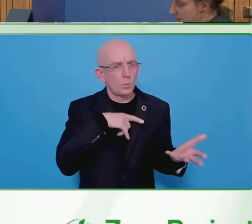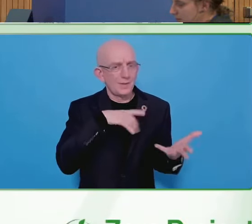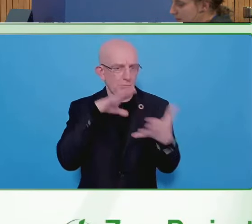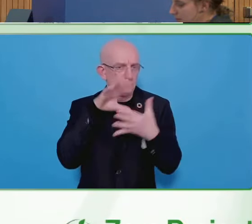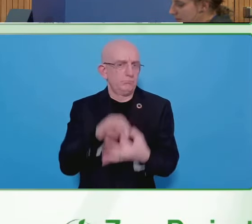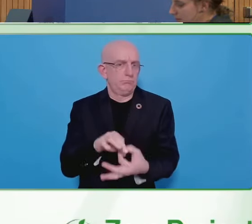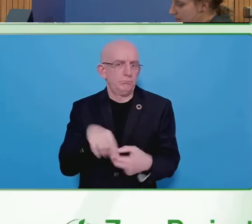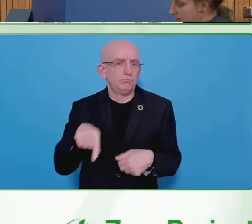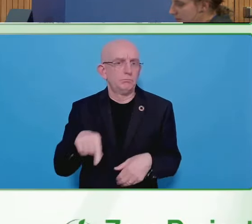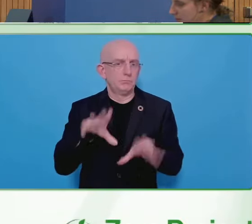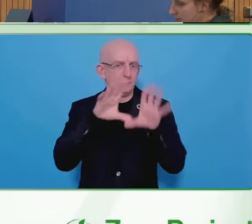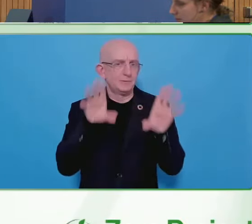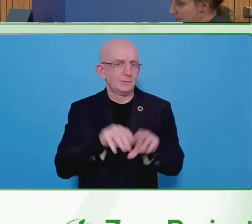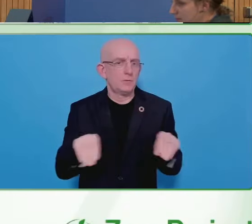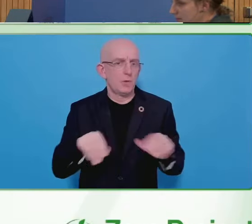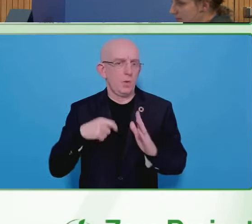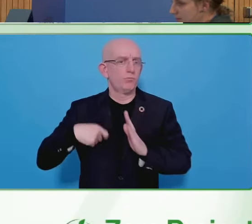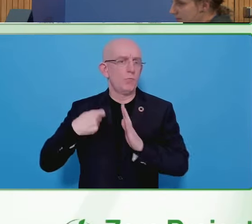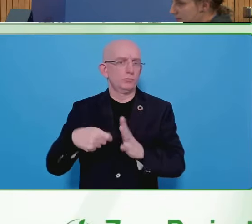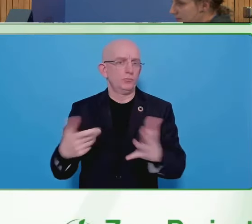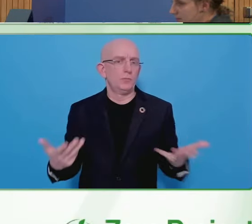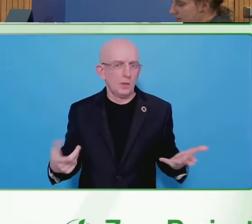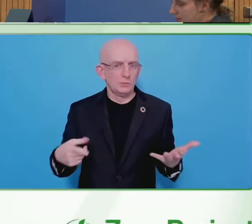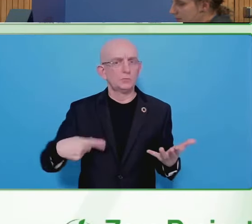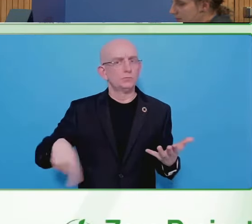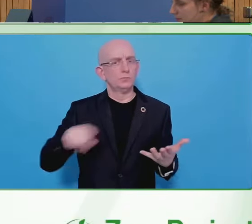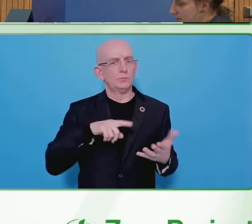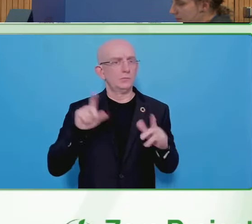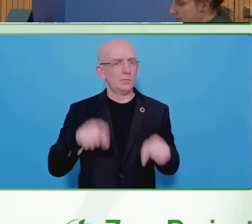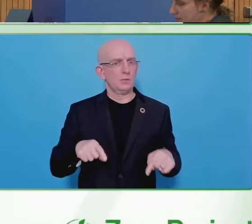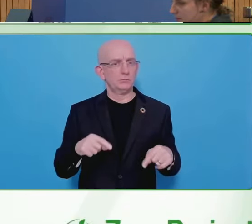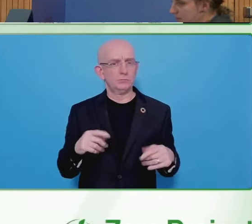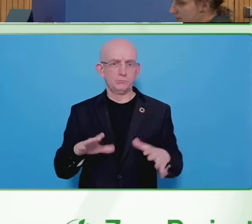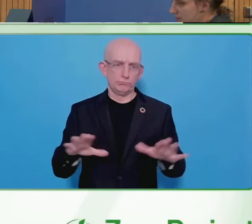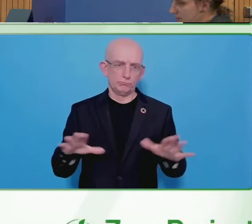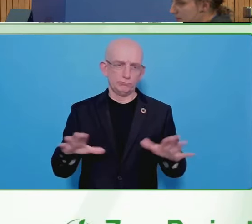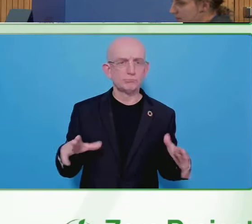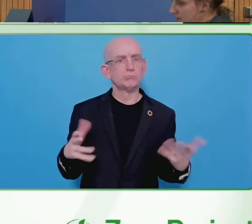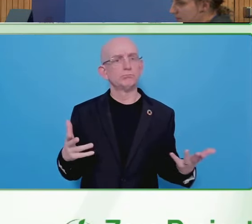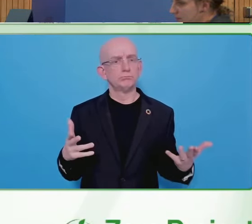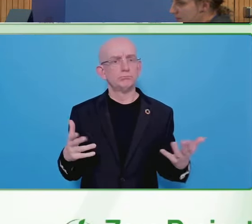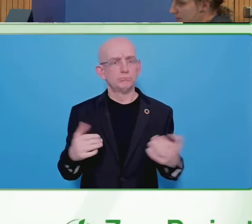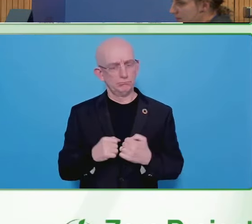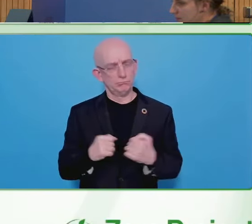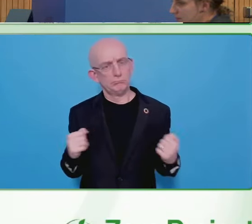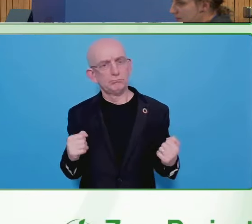We were not going to sue people at Billion Strong. Other people can.